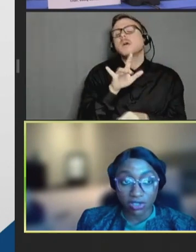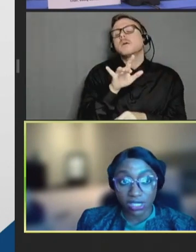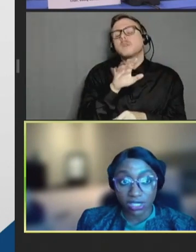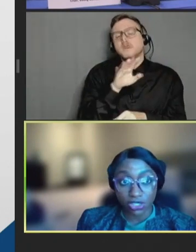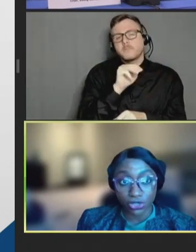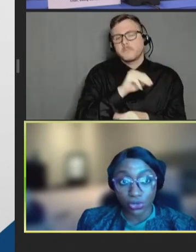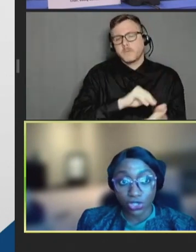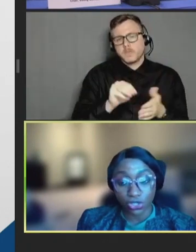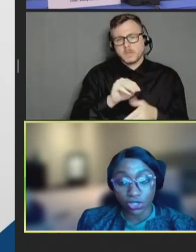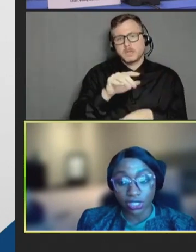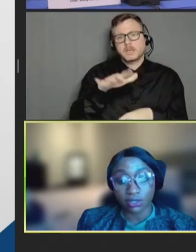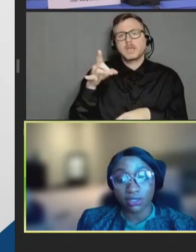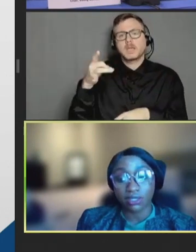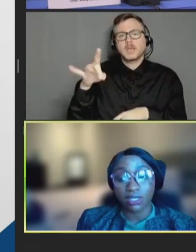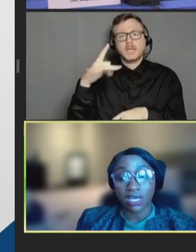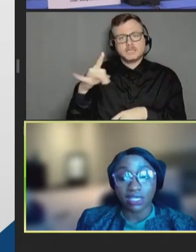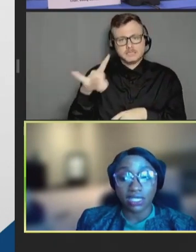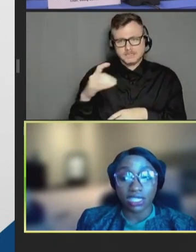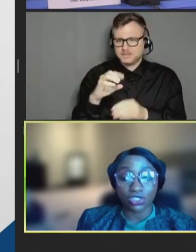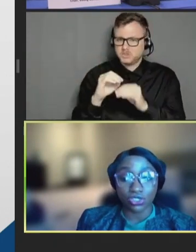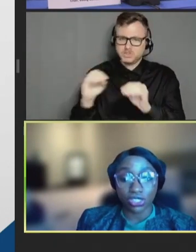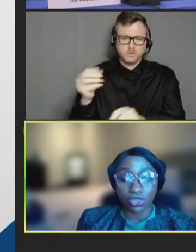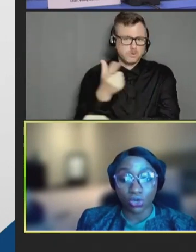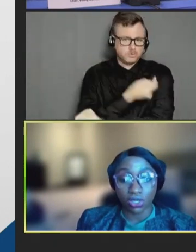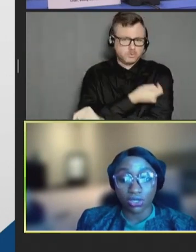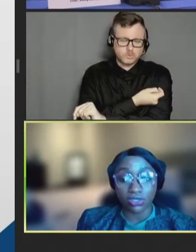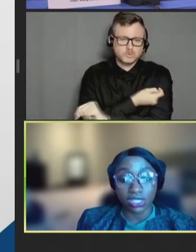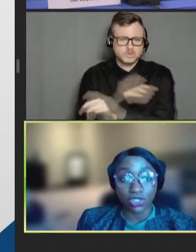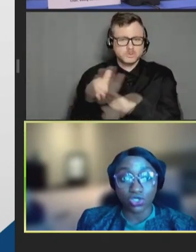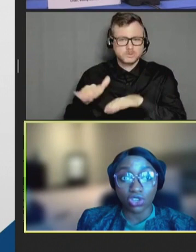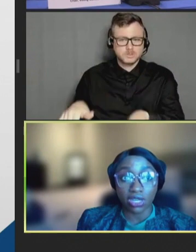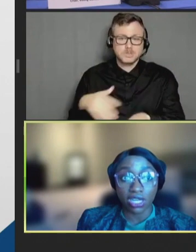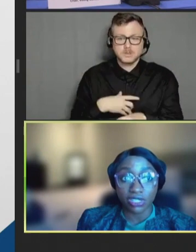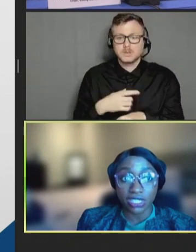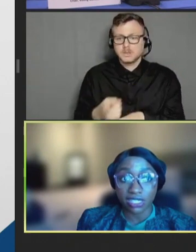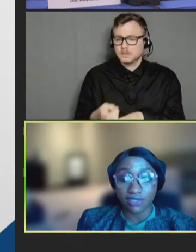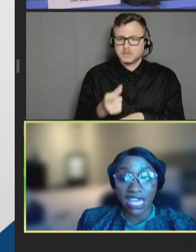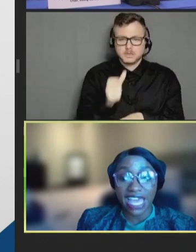were considered zero dose children. And these are children who are considered to not have received